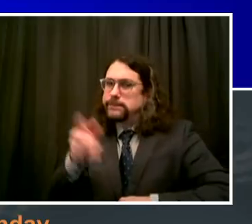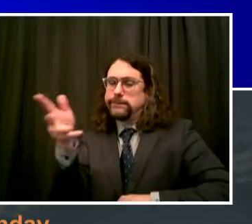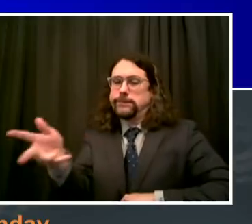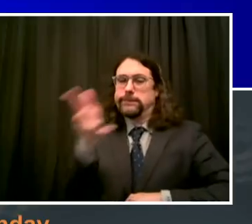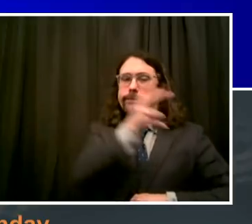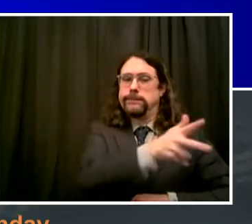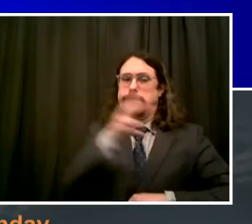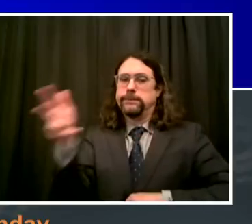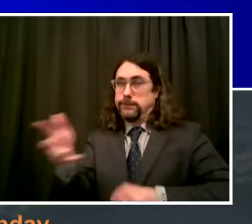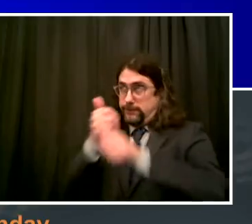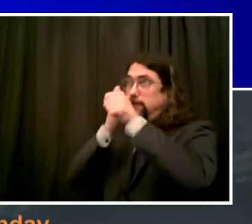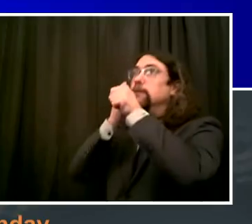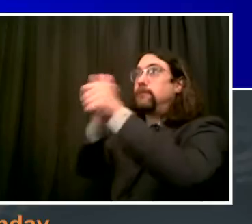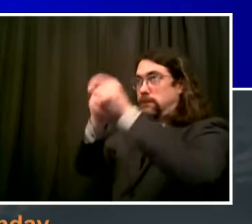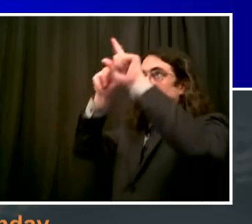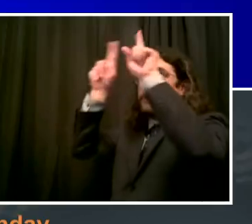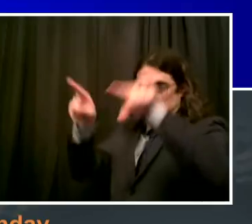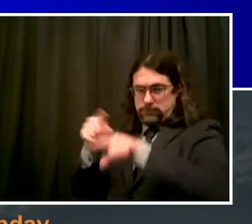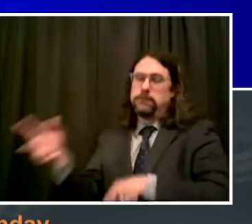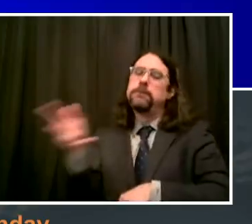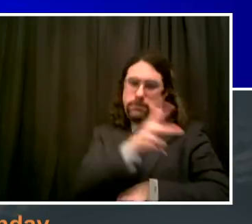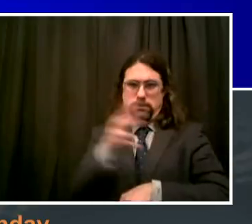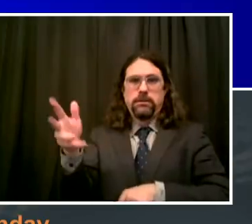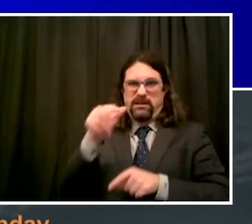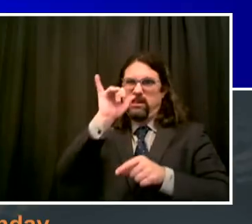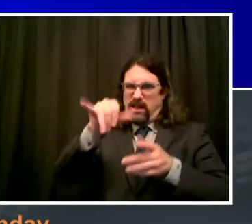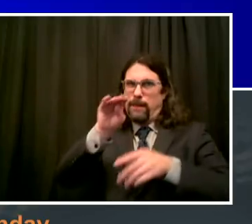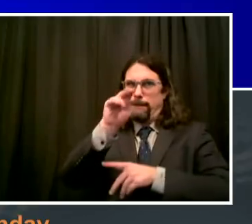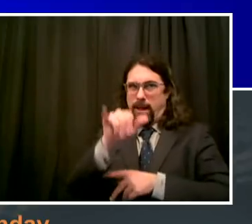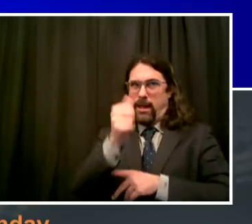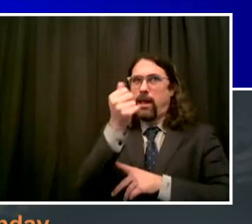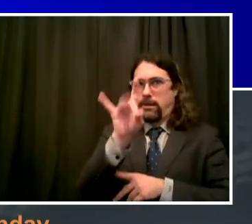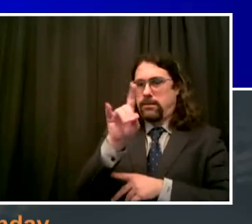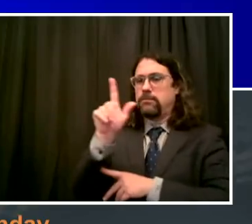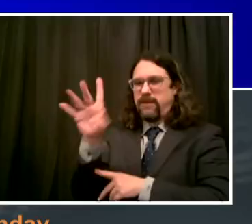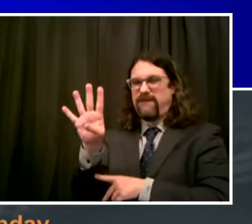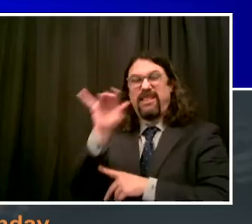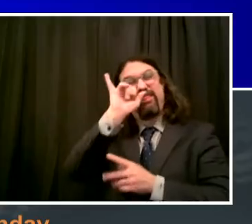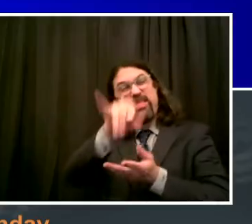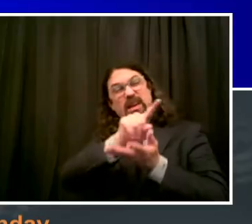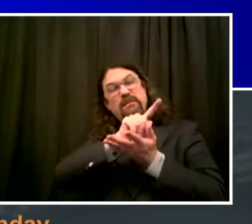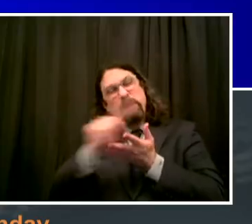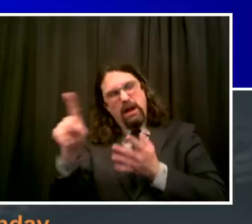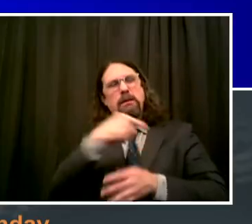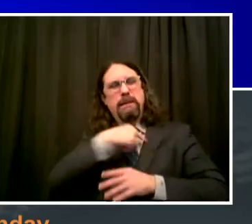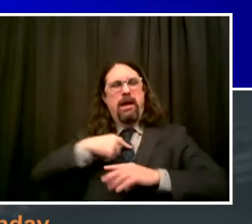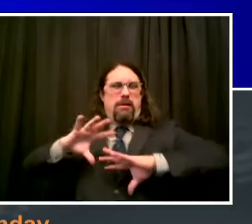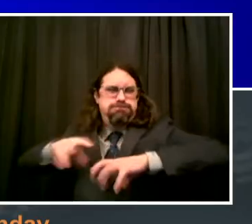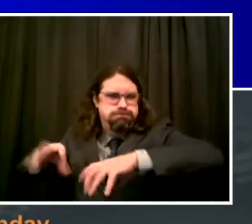FOLIT WEEKS, SO SUSPENDED AGAIN THROUGH SUNDAY , JUNE 7th. SO THE GOAL HERE